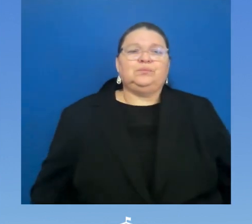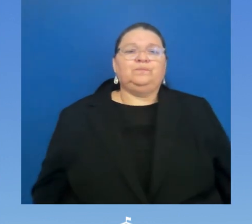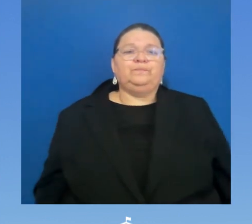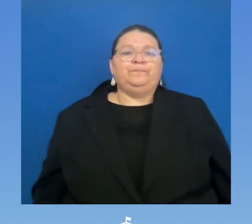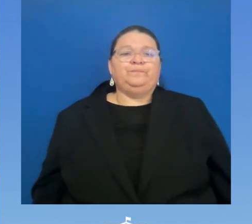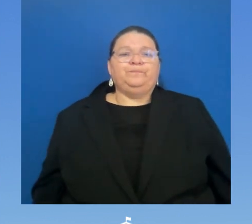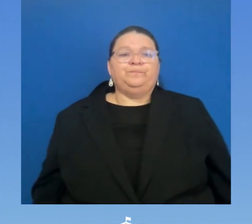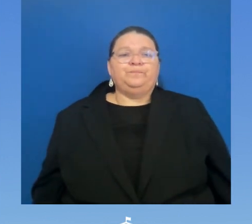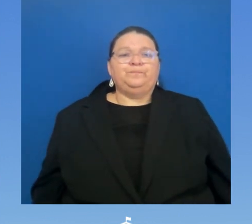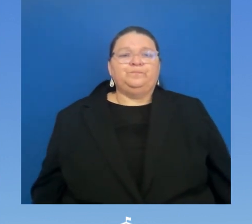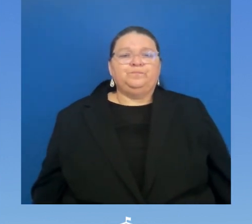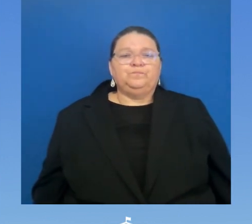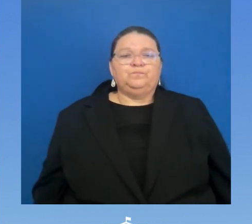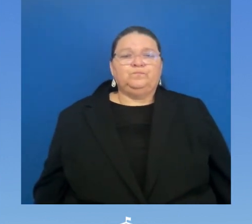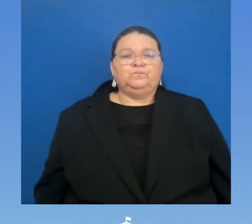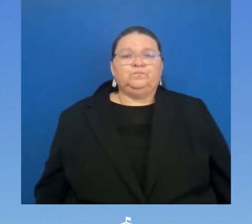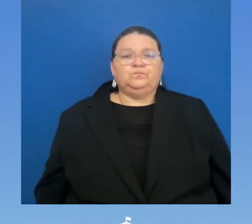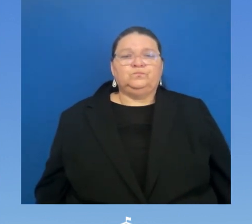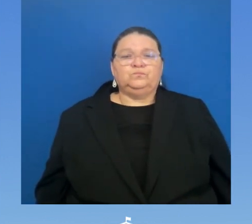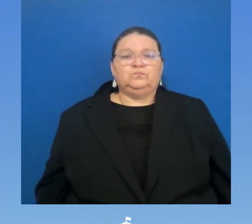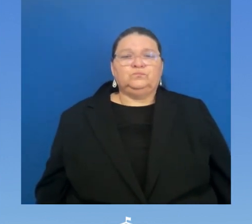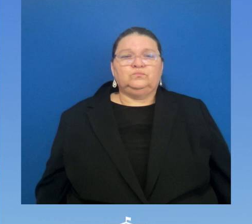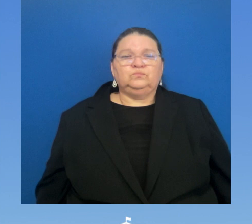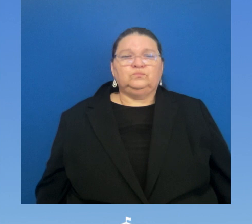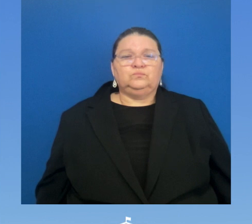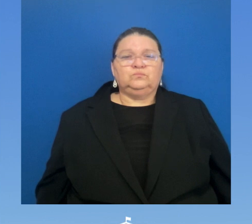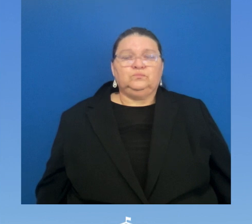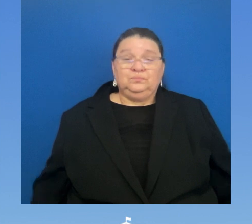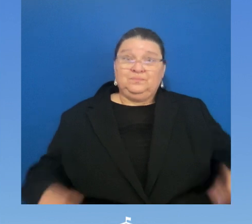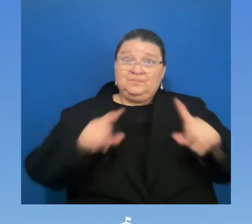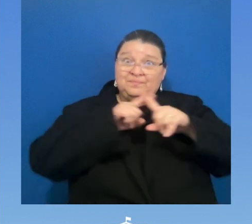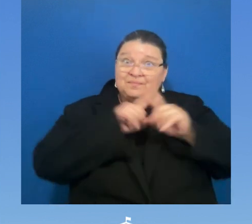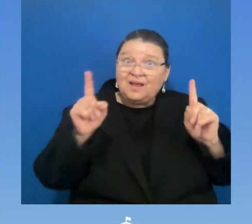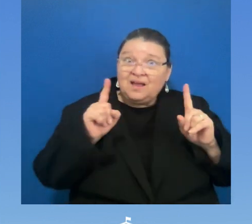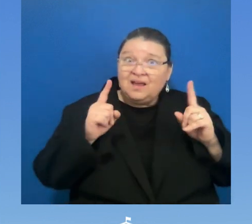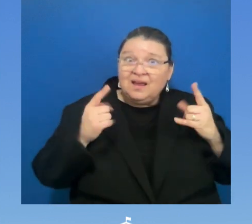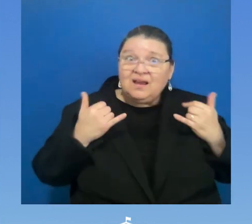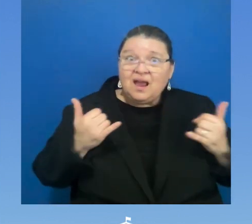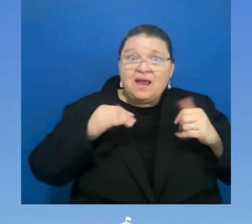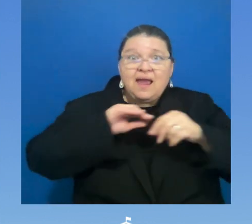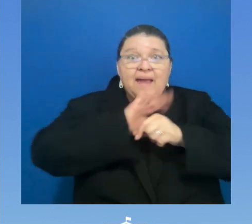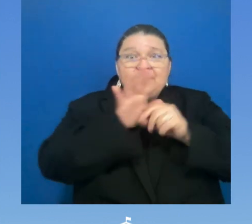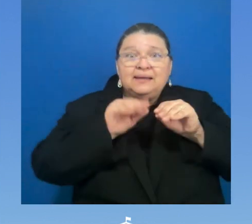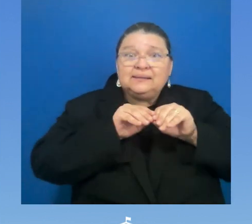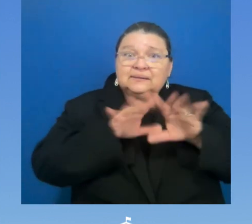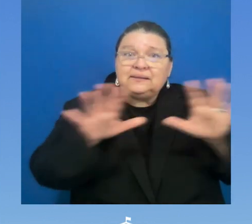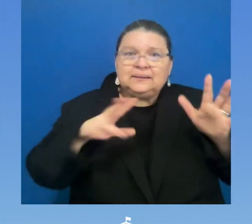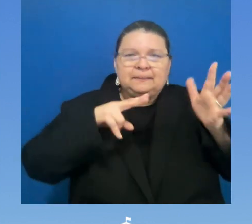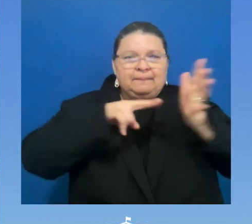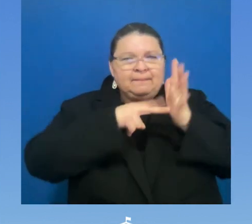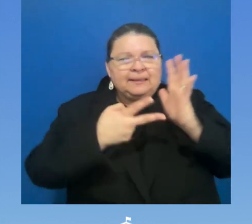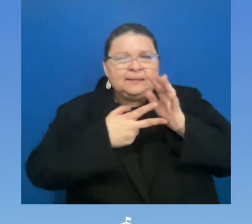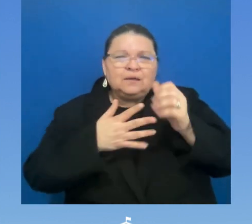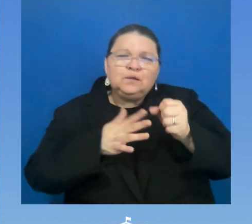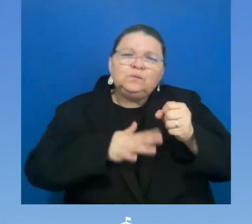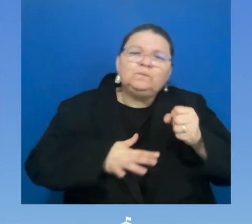for the rest of the country to take notice. It is beyond past time for us to take notice